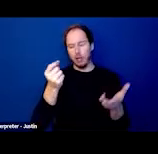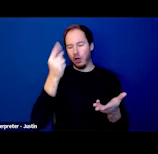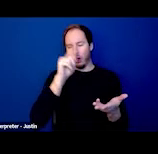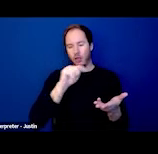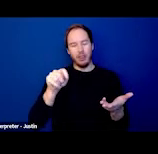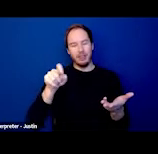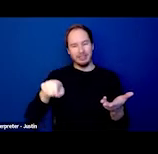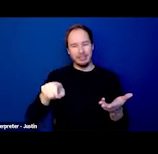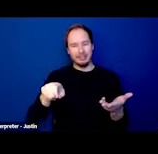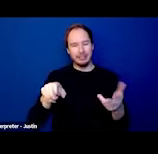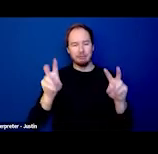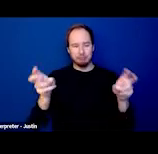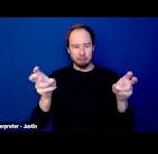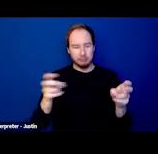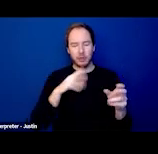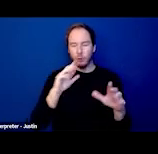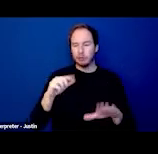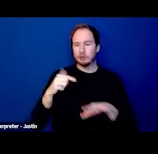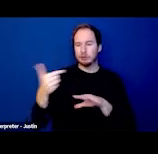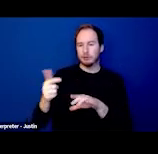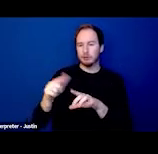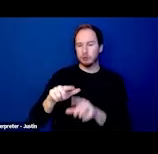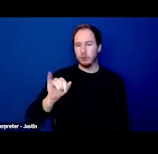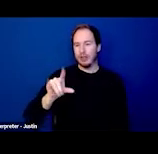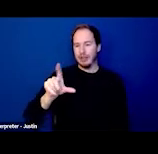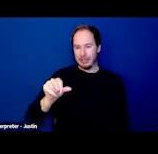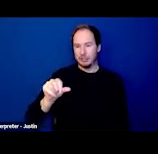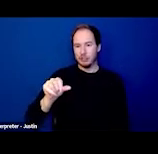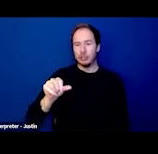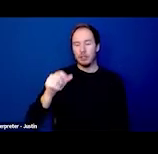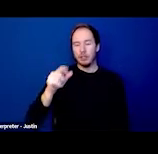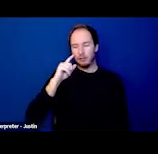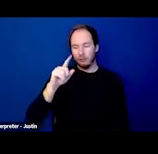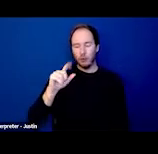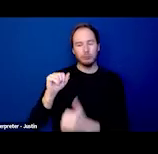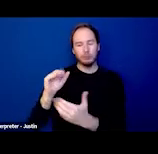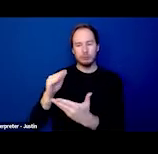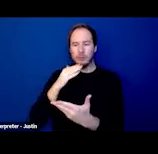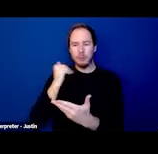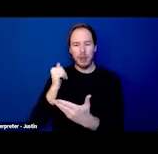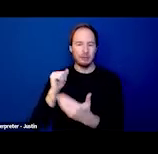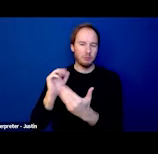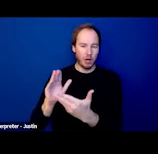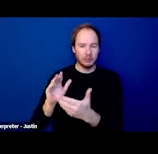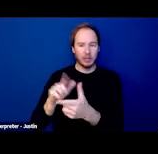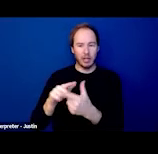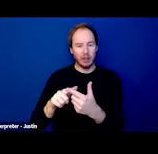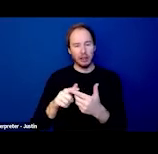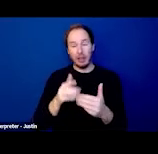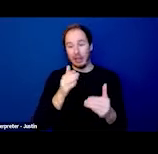to go over a few best practices before we open it up to our panel and we'll spend most of the time with them, next slide.